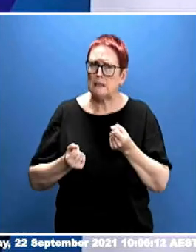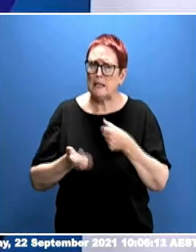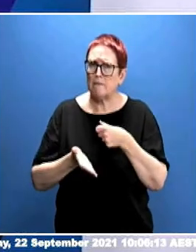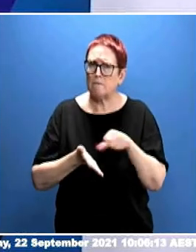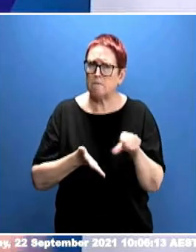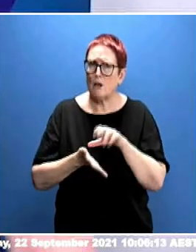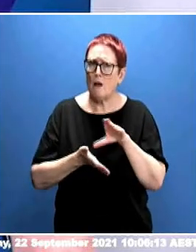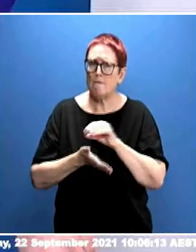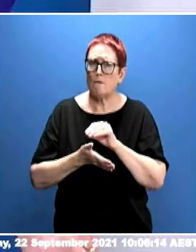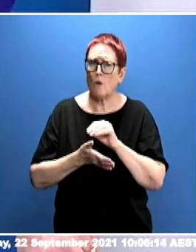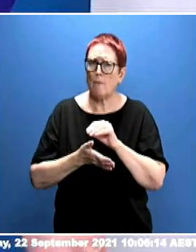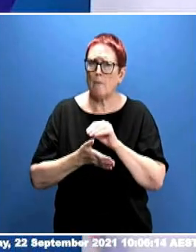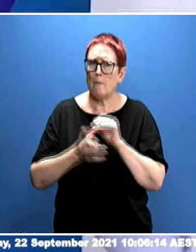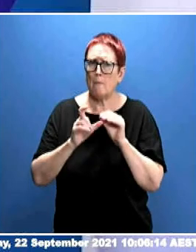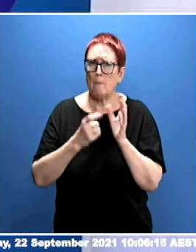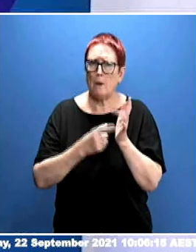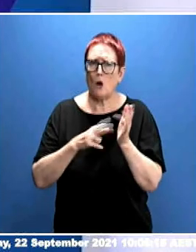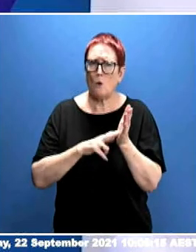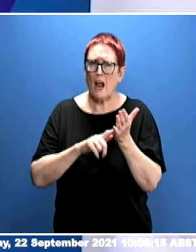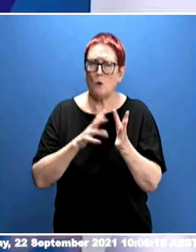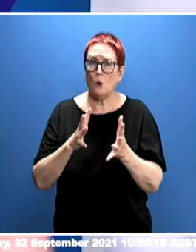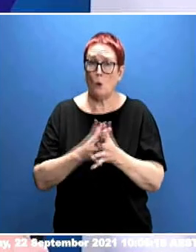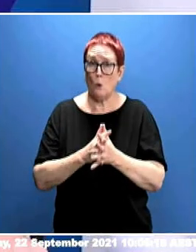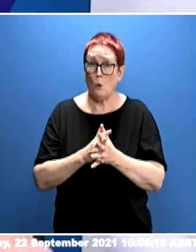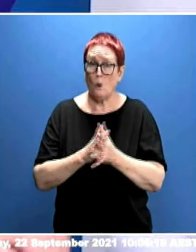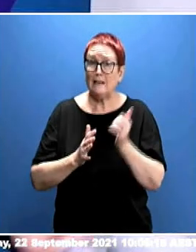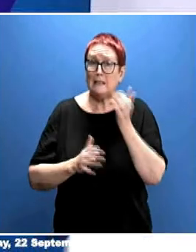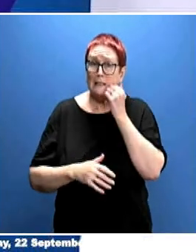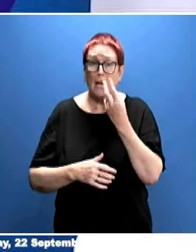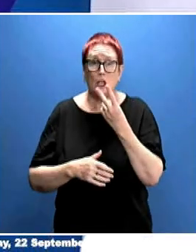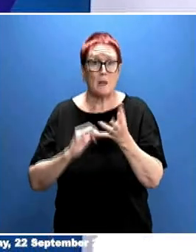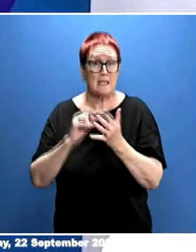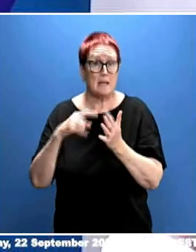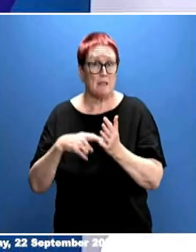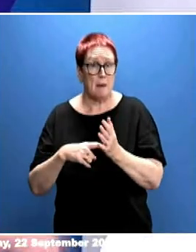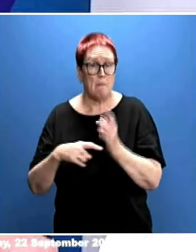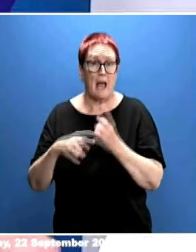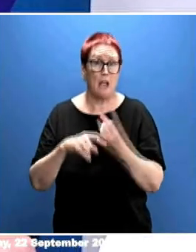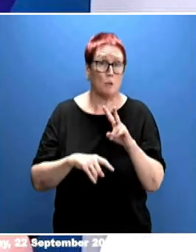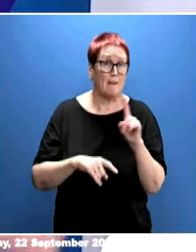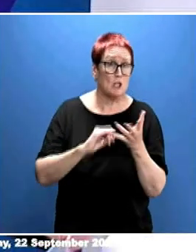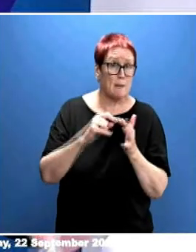from Crown Law with you dated 20 and 21 September?